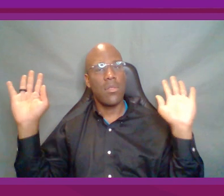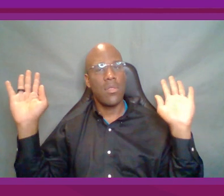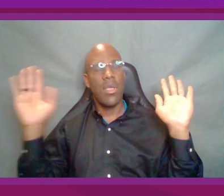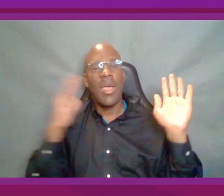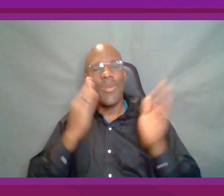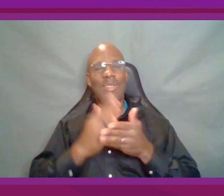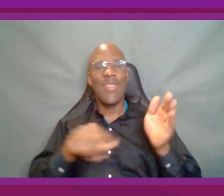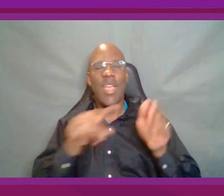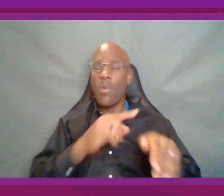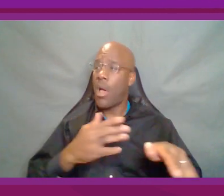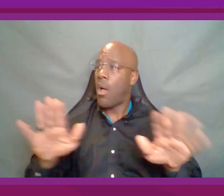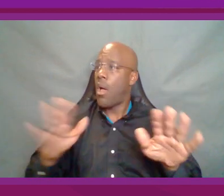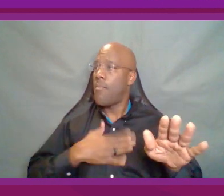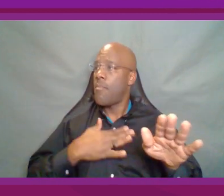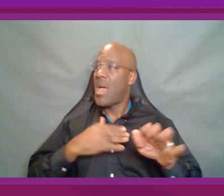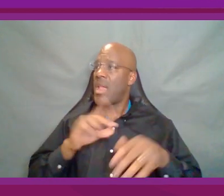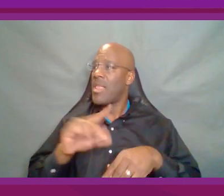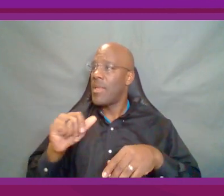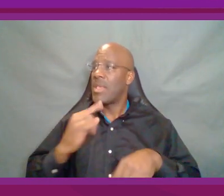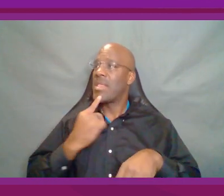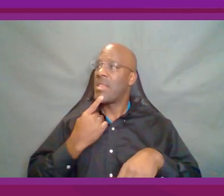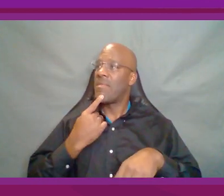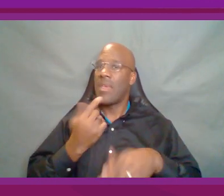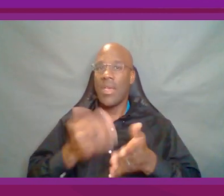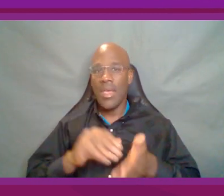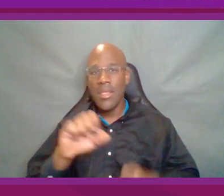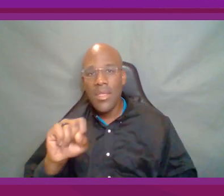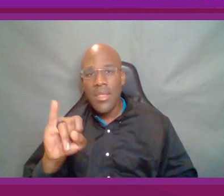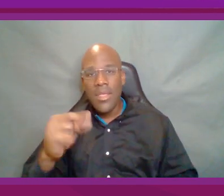people will say, but you know my disability is significant - by the way, I hate that word again,